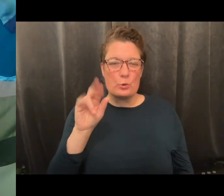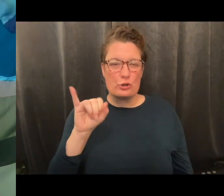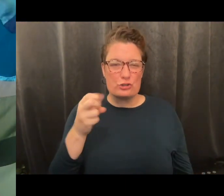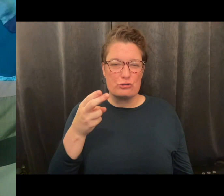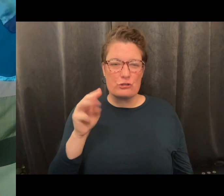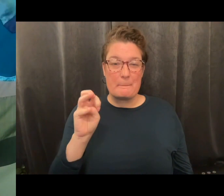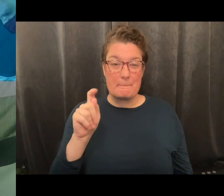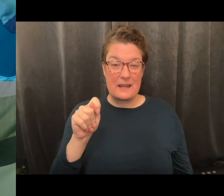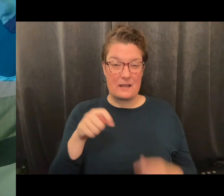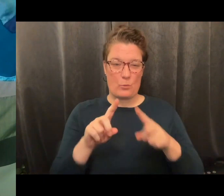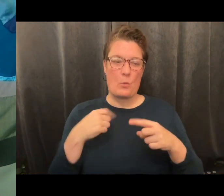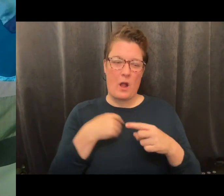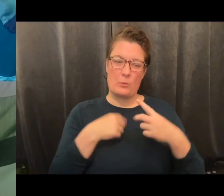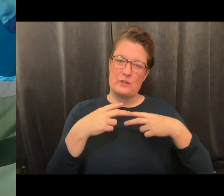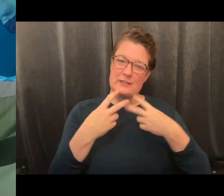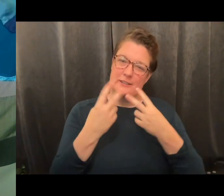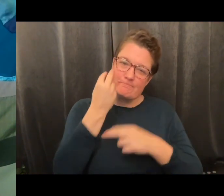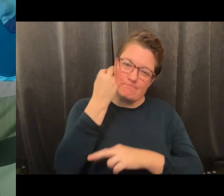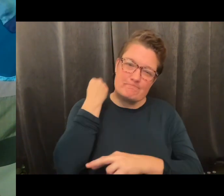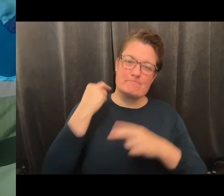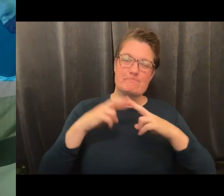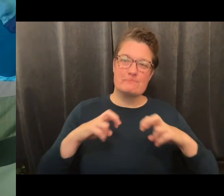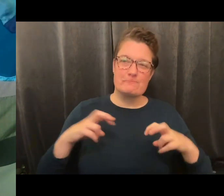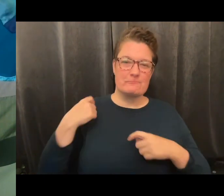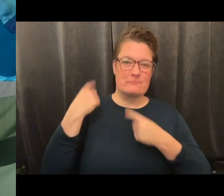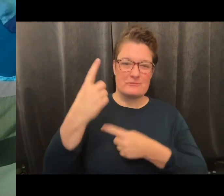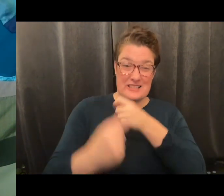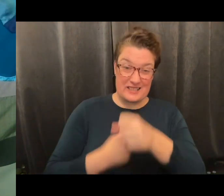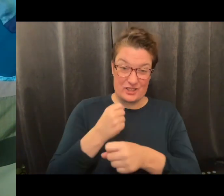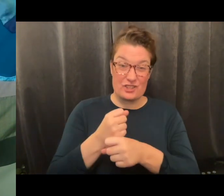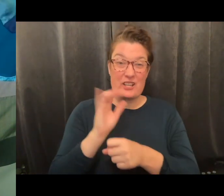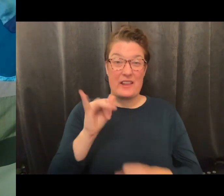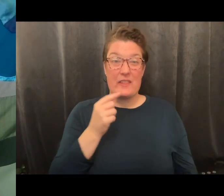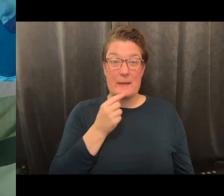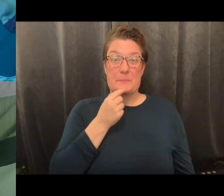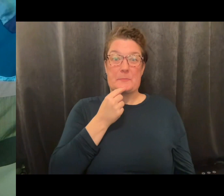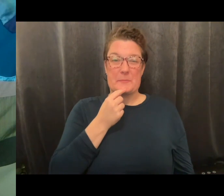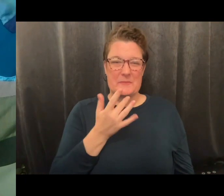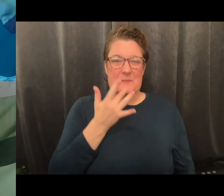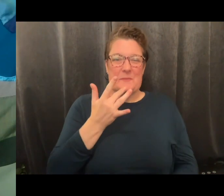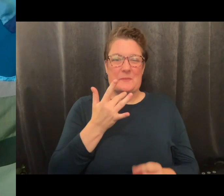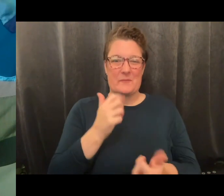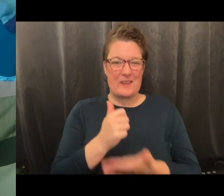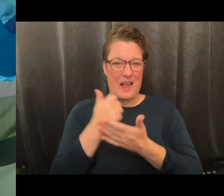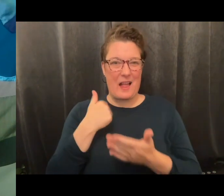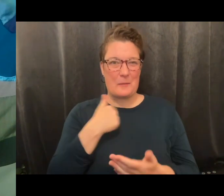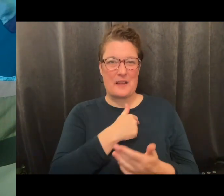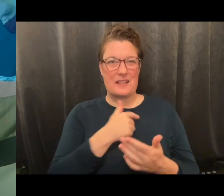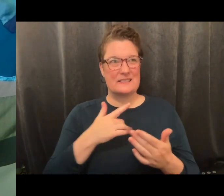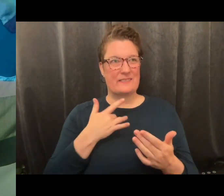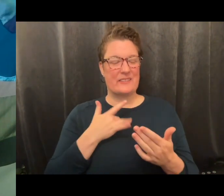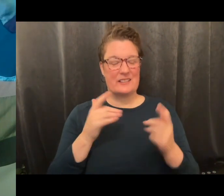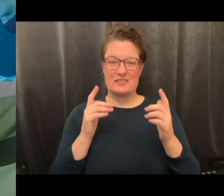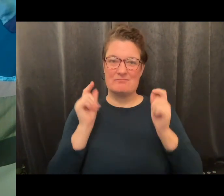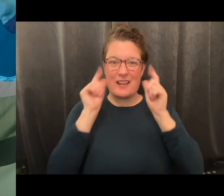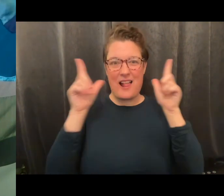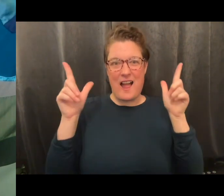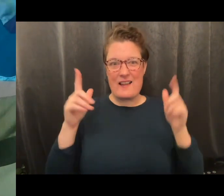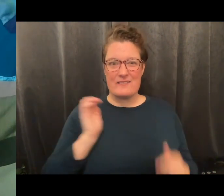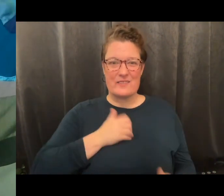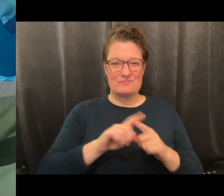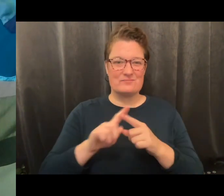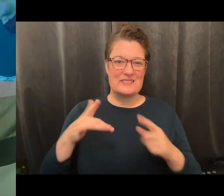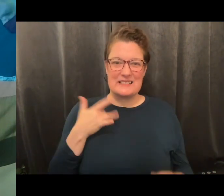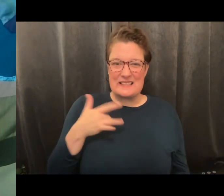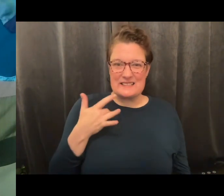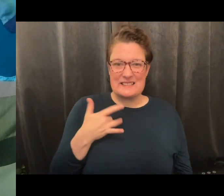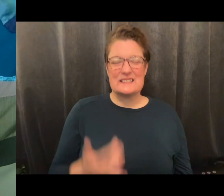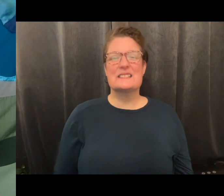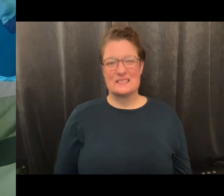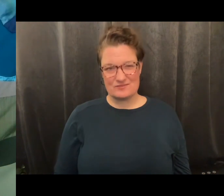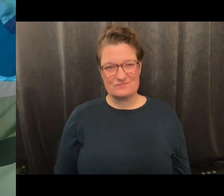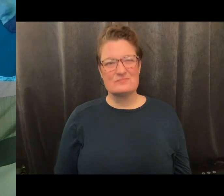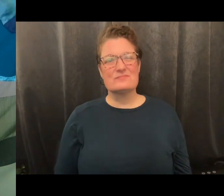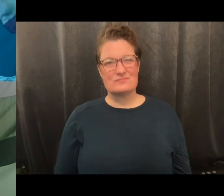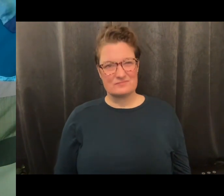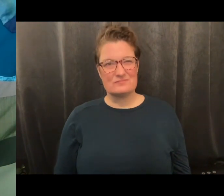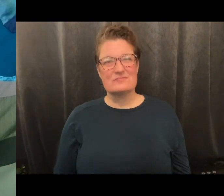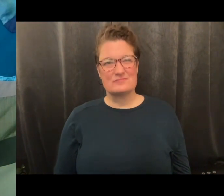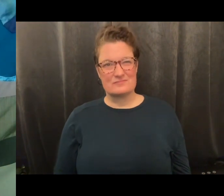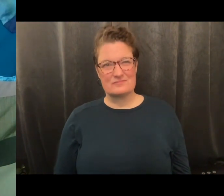And a tang to keep our senses alive and our focus on the beauty and transformation